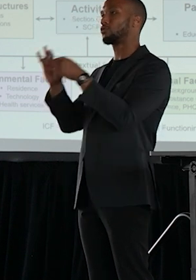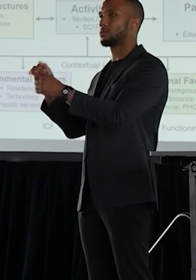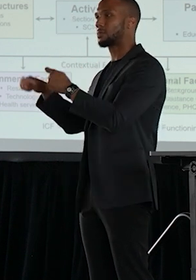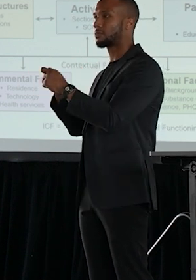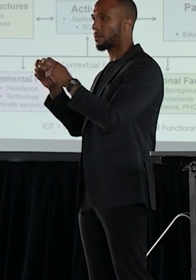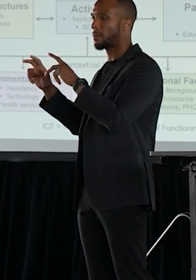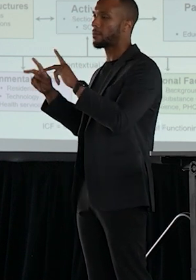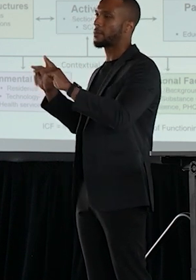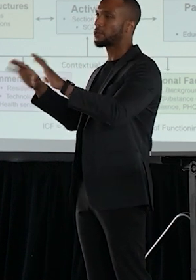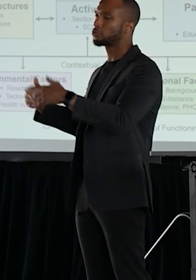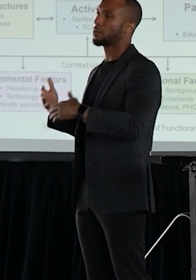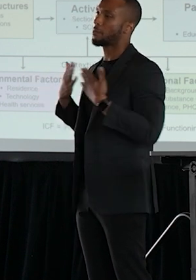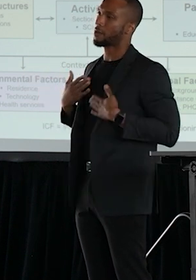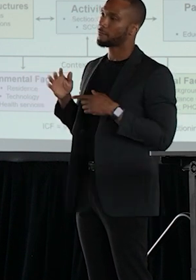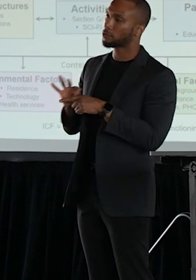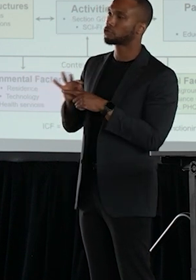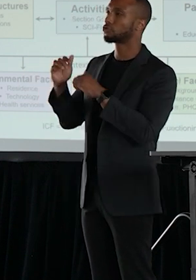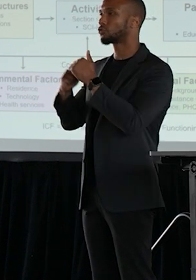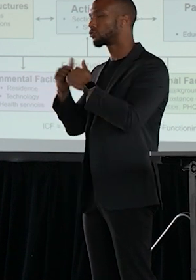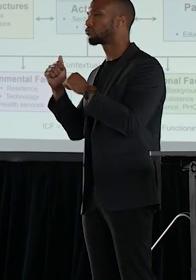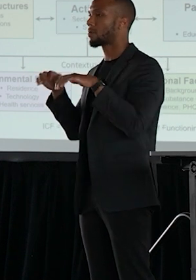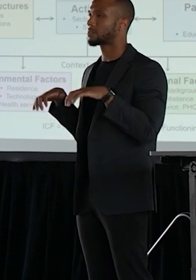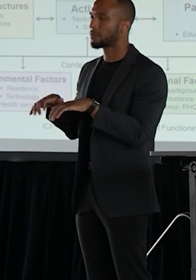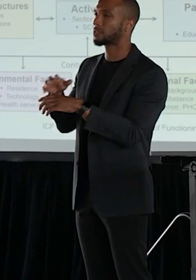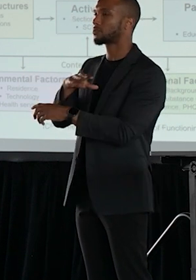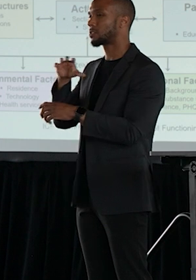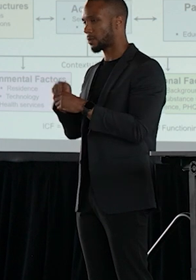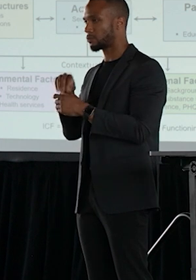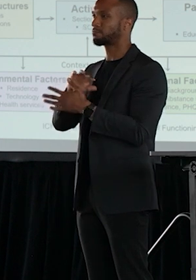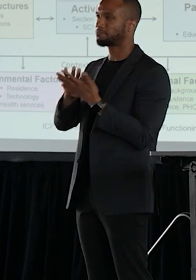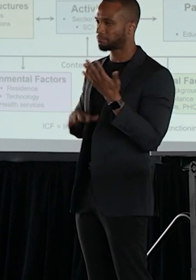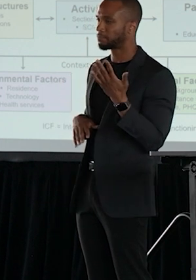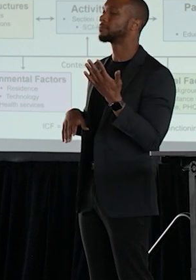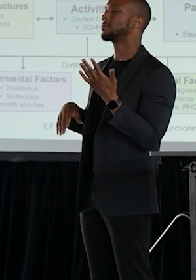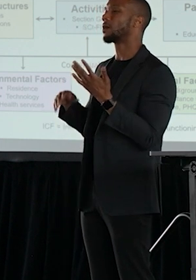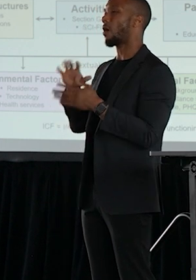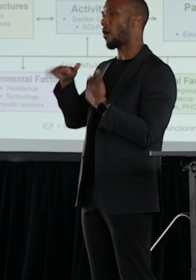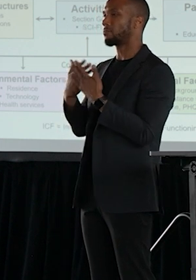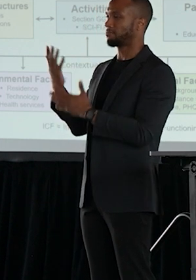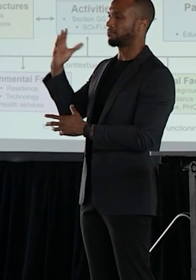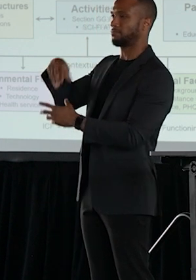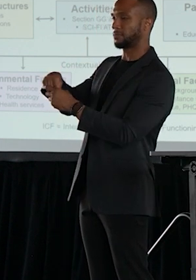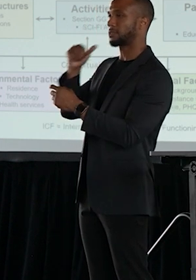function, structure, activity, participation, but also some contextual factor as well, right? And I just look at income